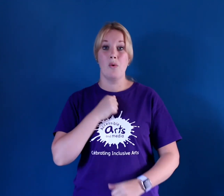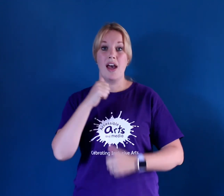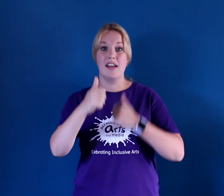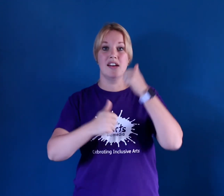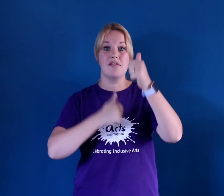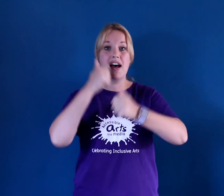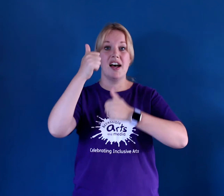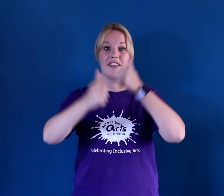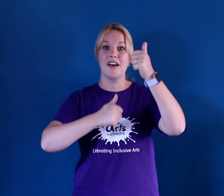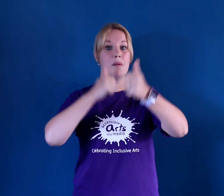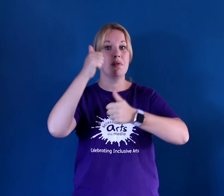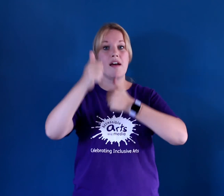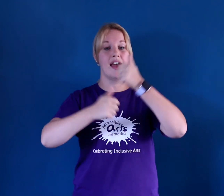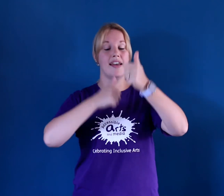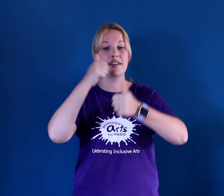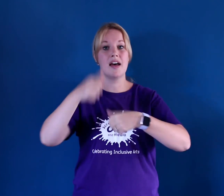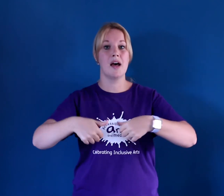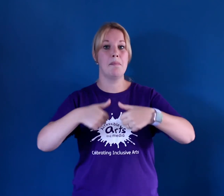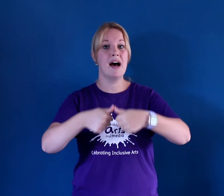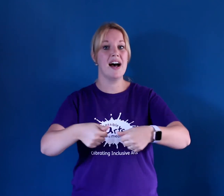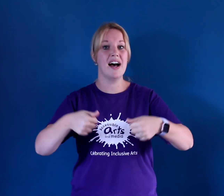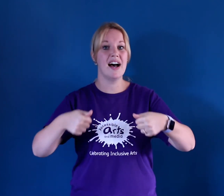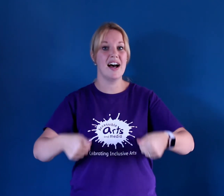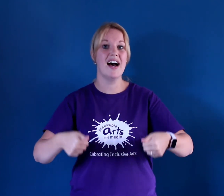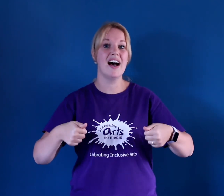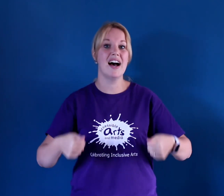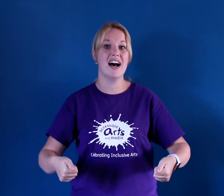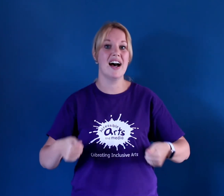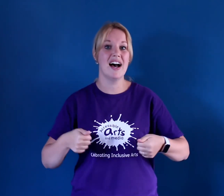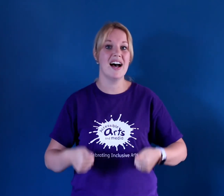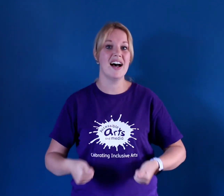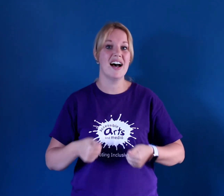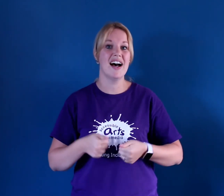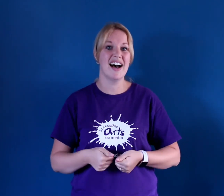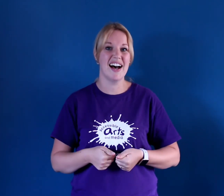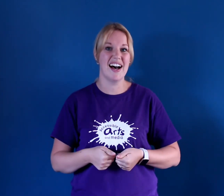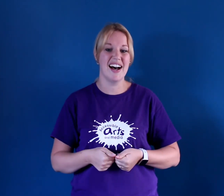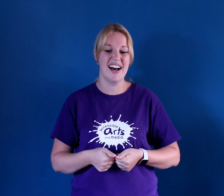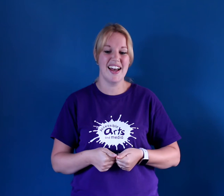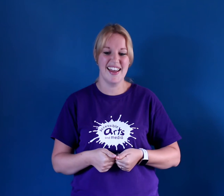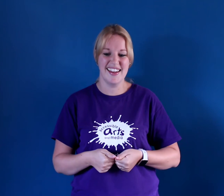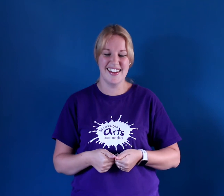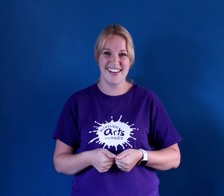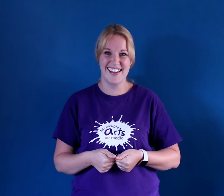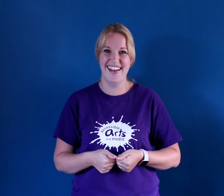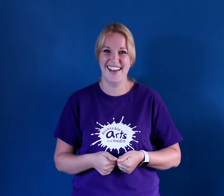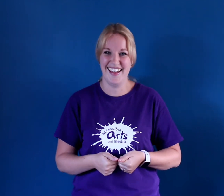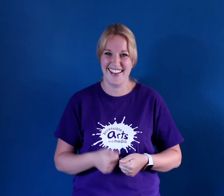When you’d rather praise a pie.